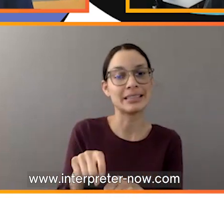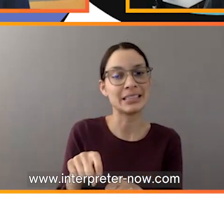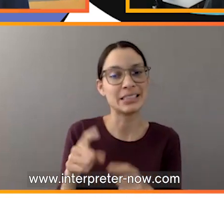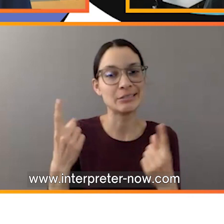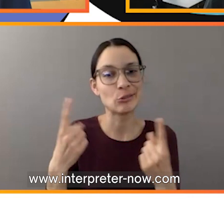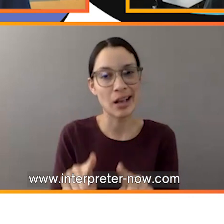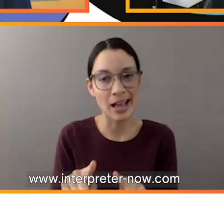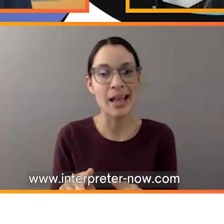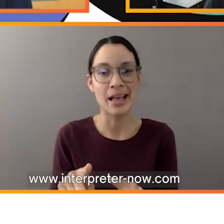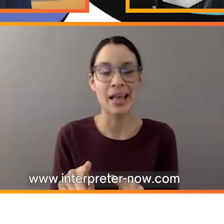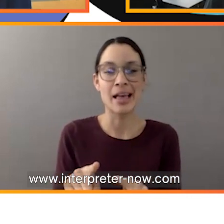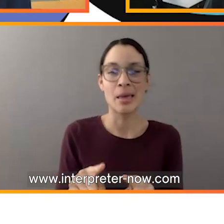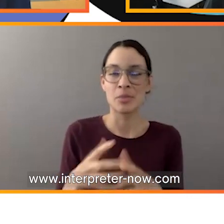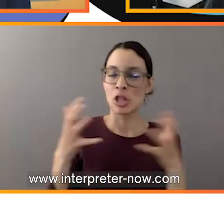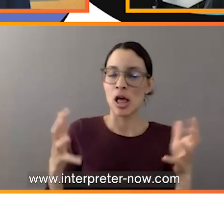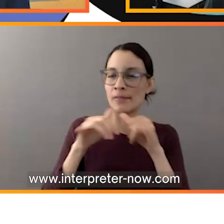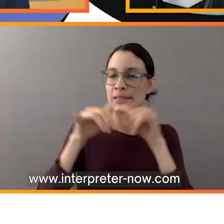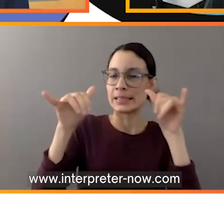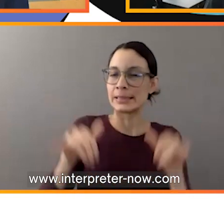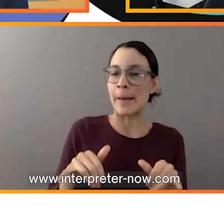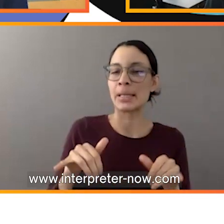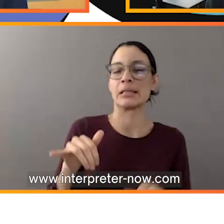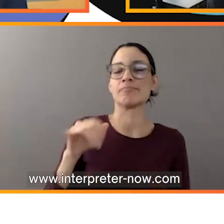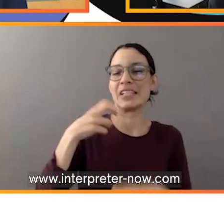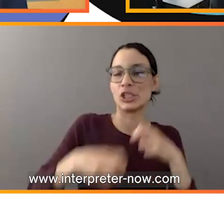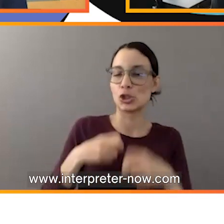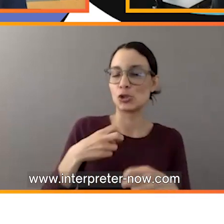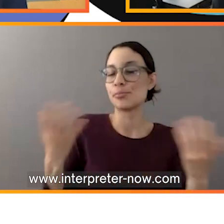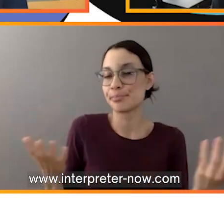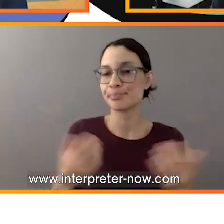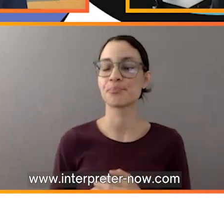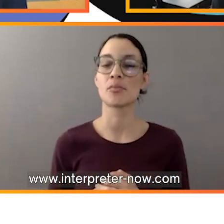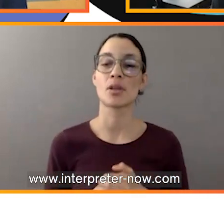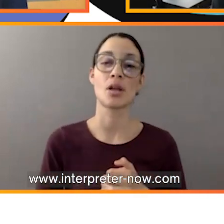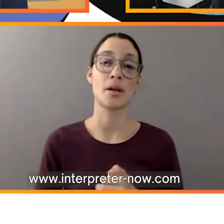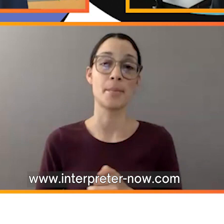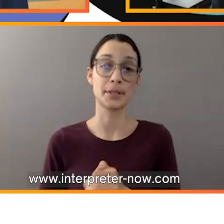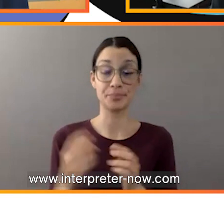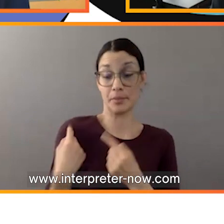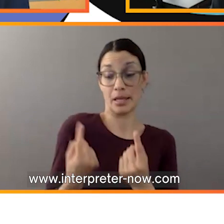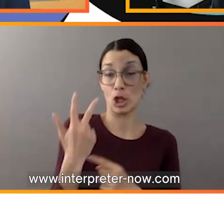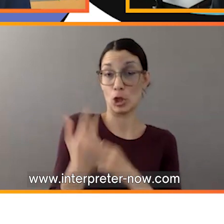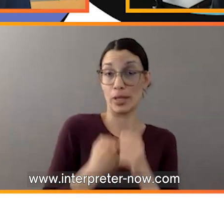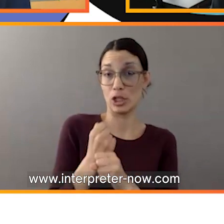But it has changed, and what's different over the last three years is, after George Floyd